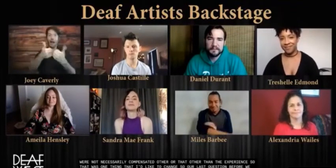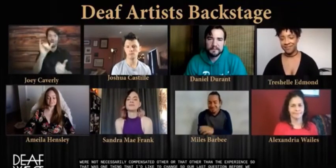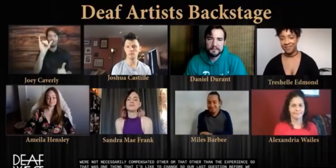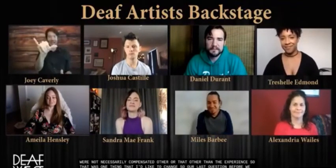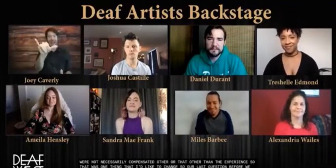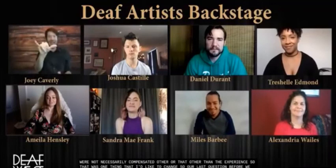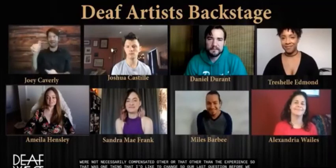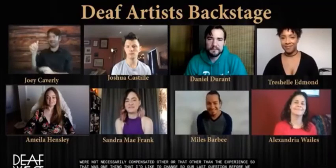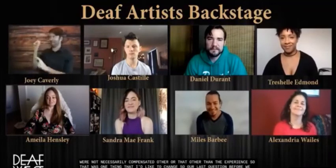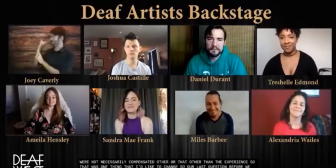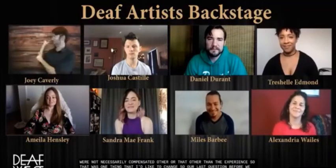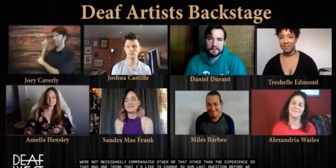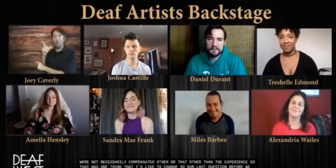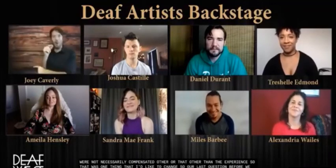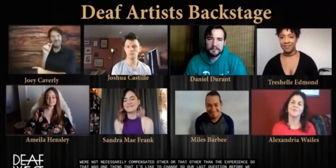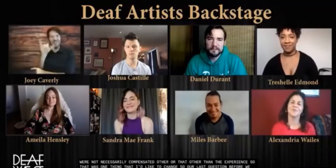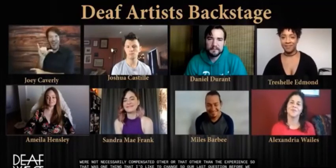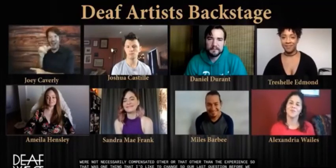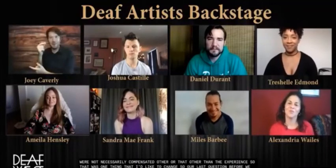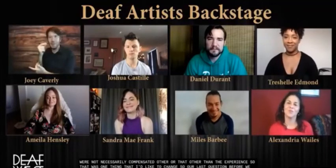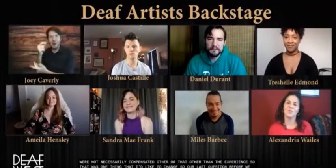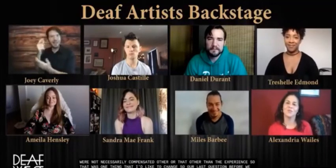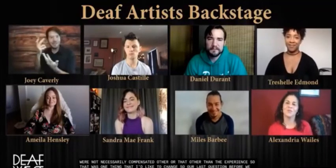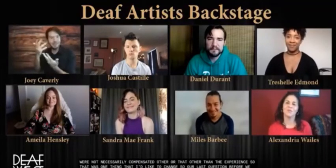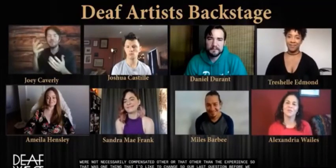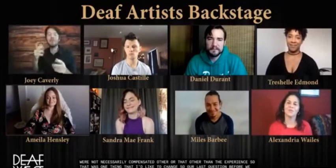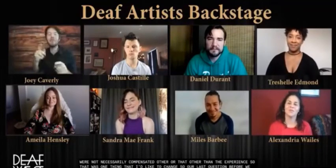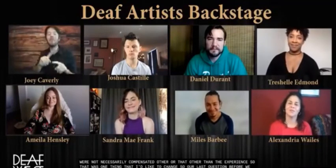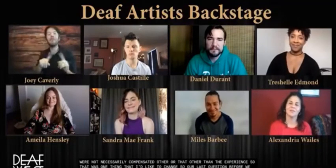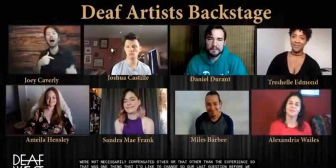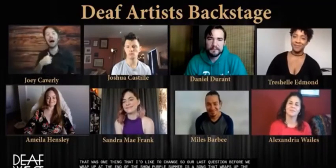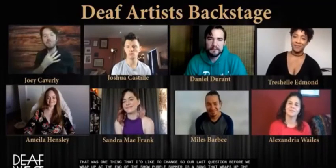So, it's up to a lot of people's interpretations what that means.